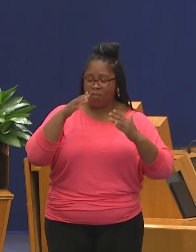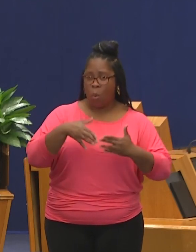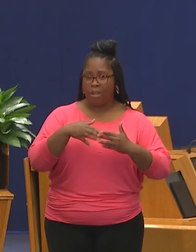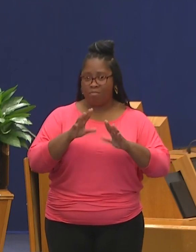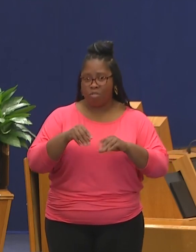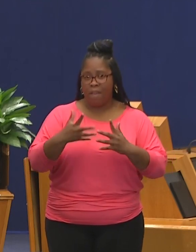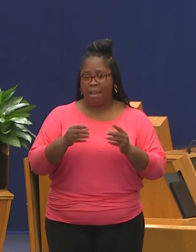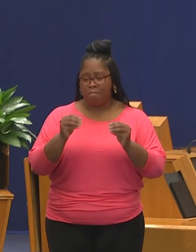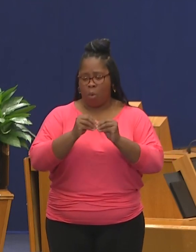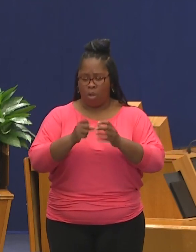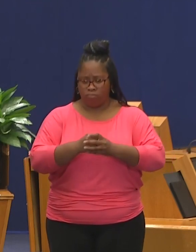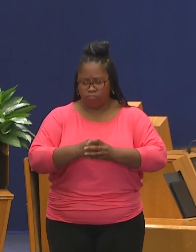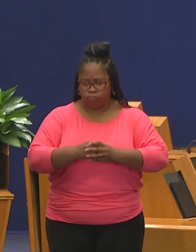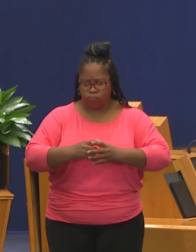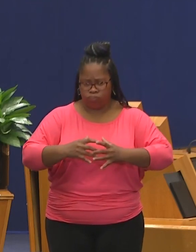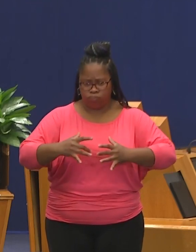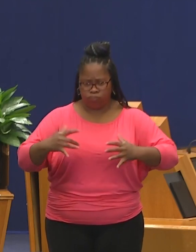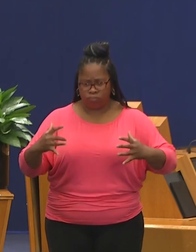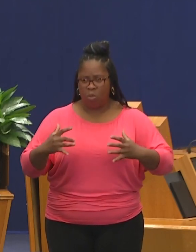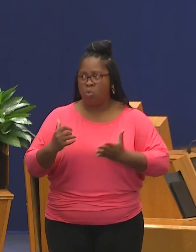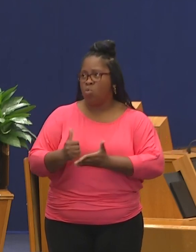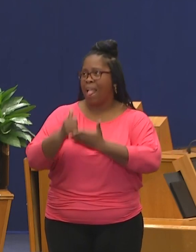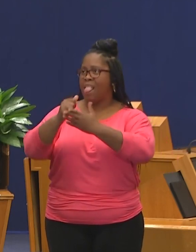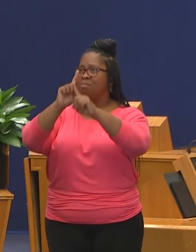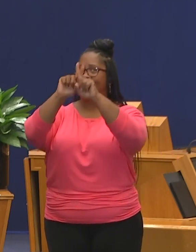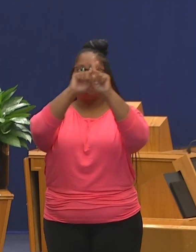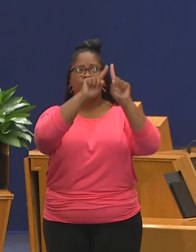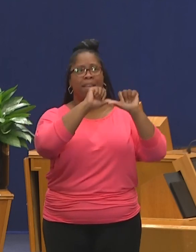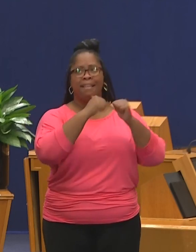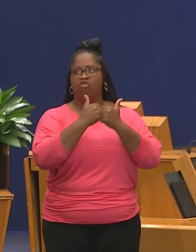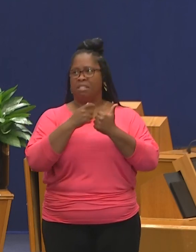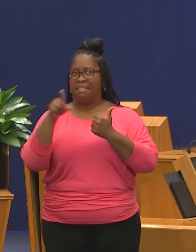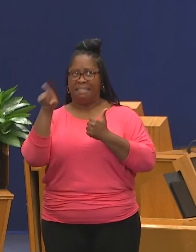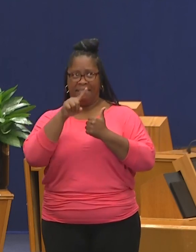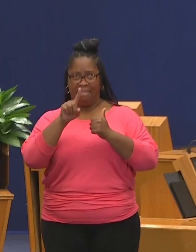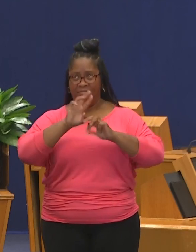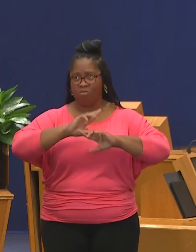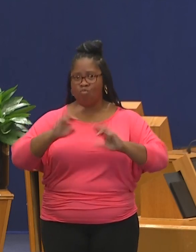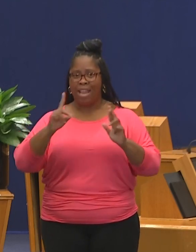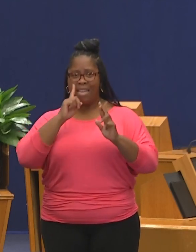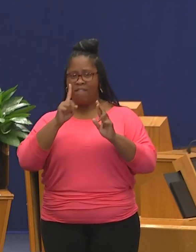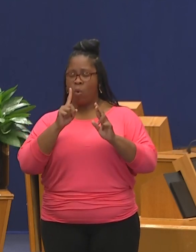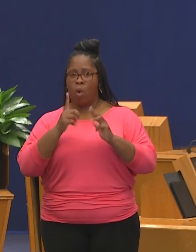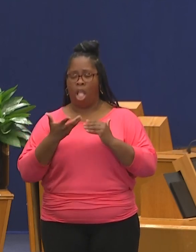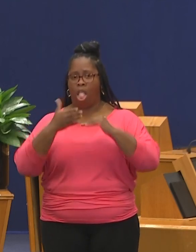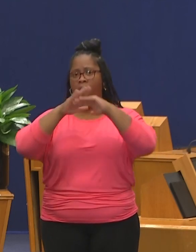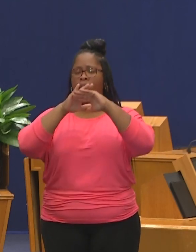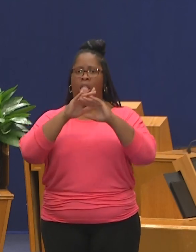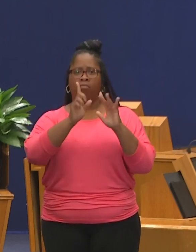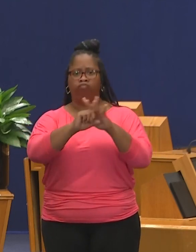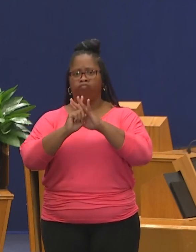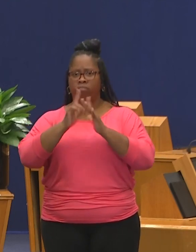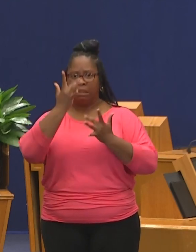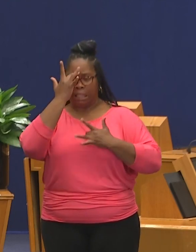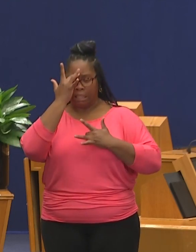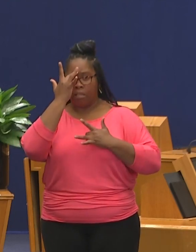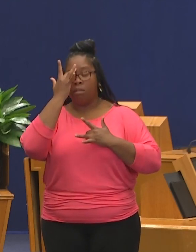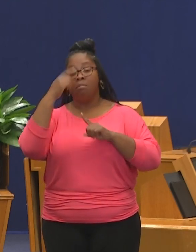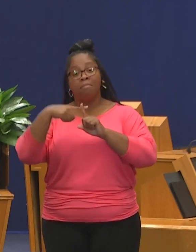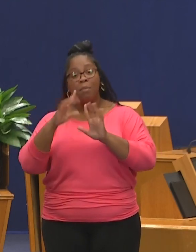BEEN FOCUSING ON BUILDING CAPACITY TO HELP OUR DIFFERENT PARTNER AGENCIES IN PREPARING